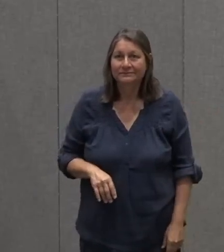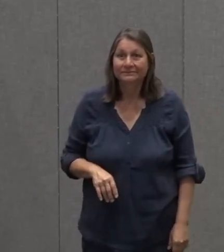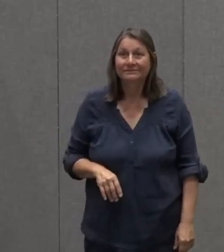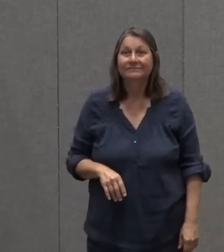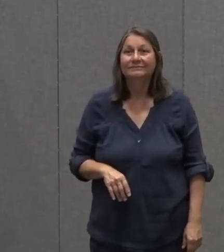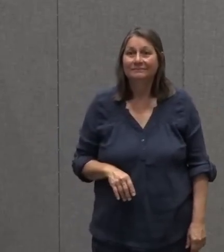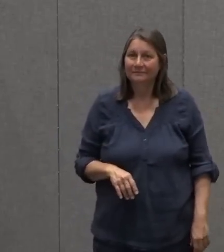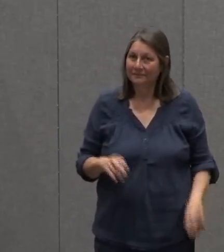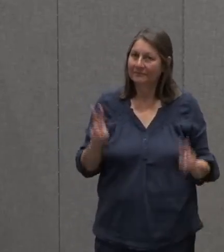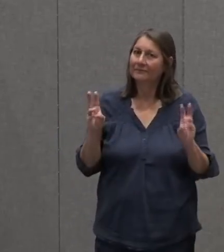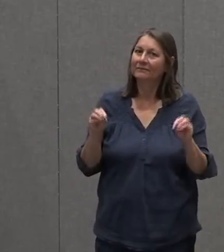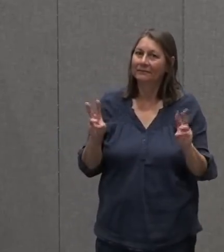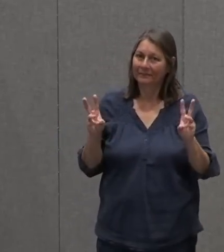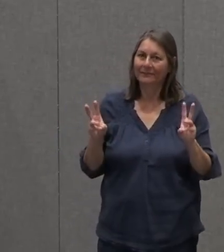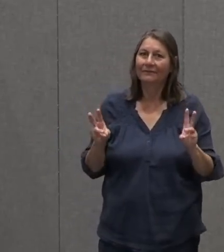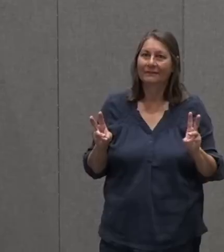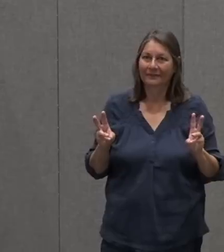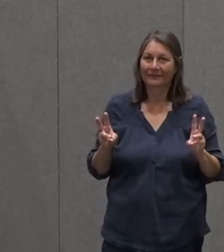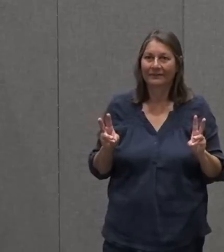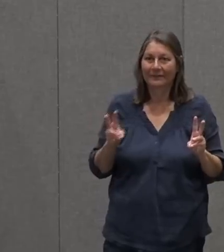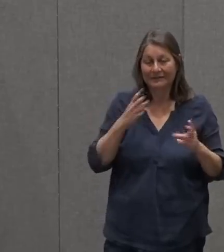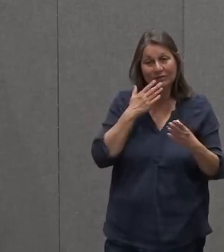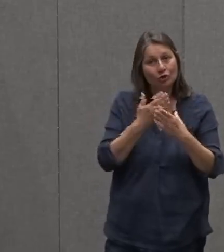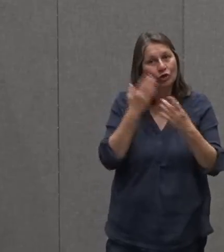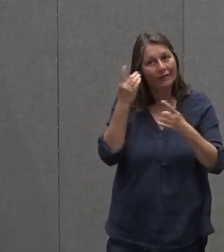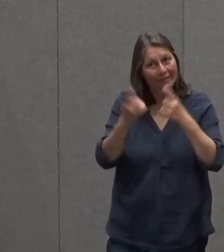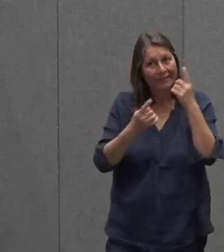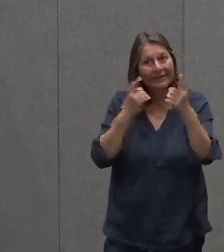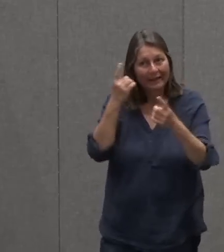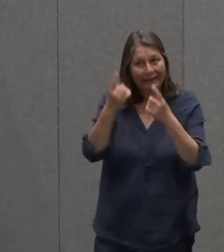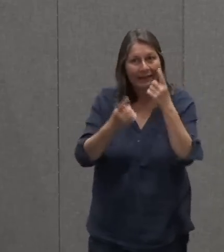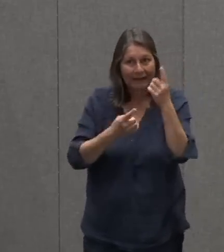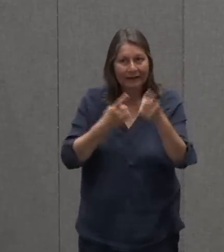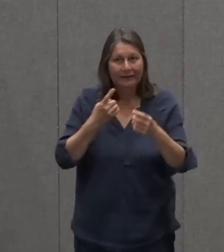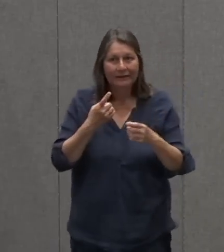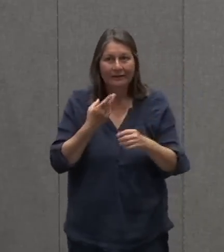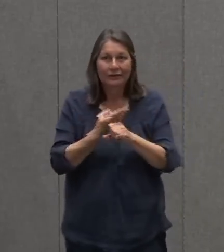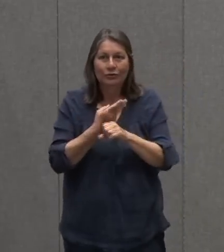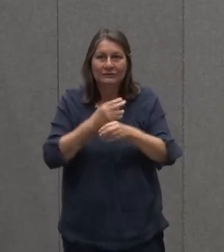Wow! That was some good thinking and using our number line today.